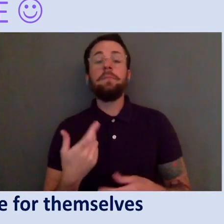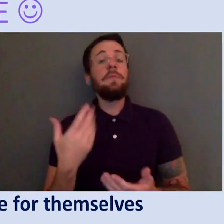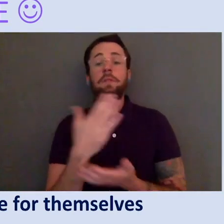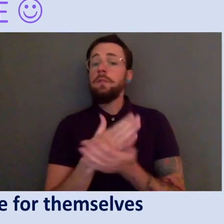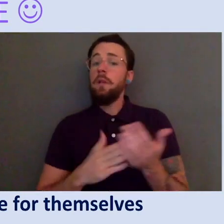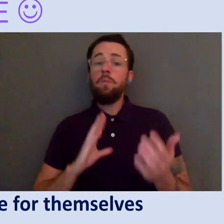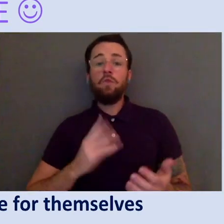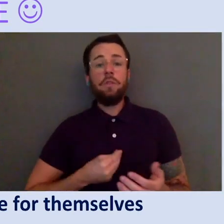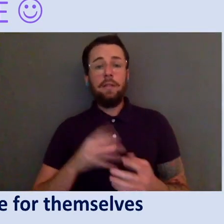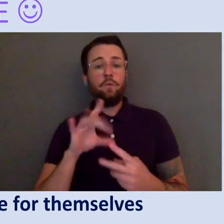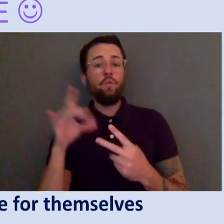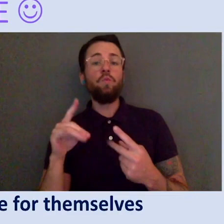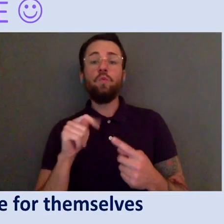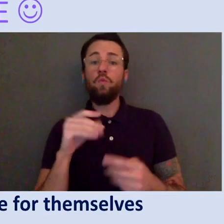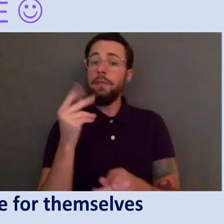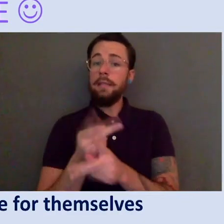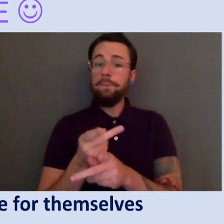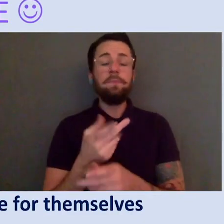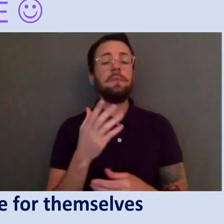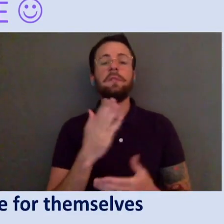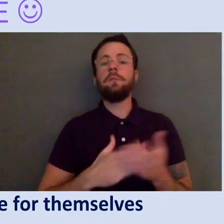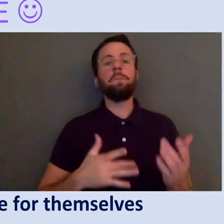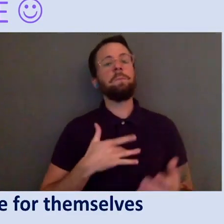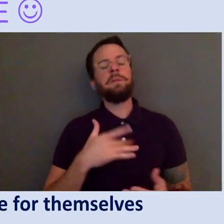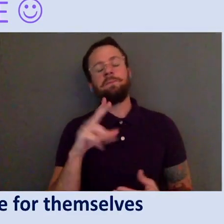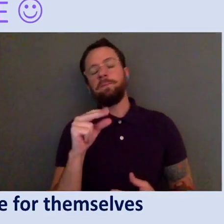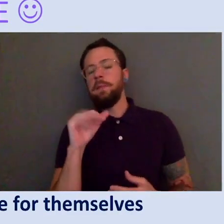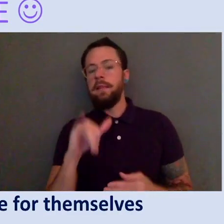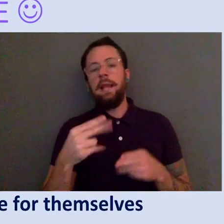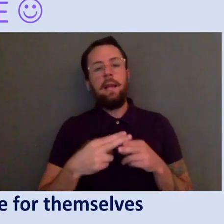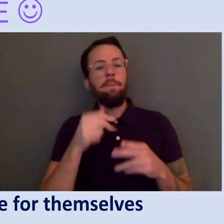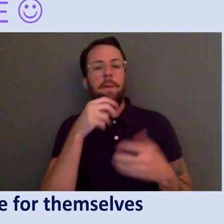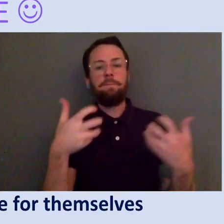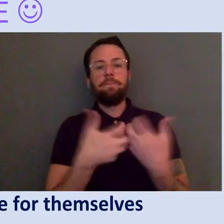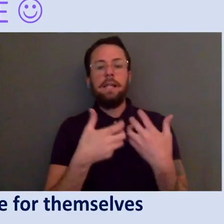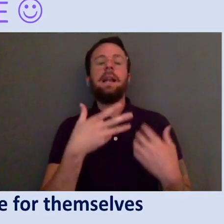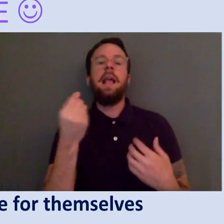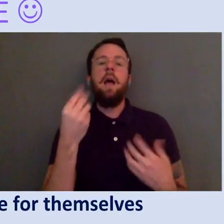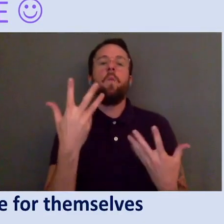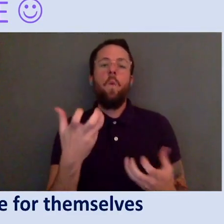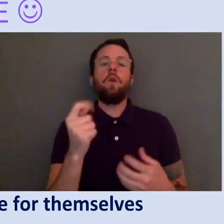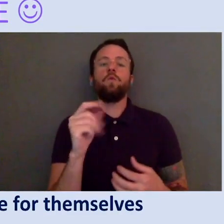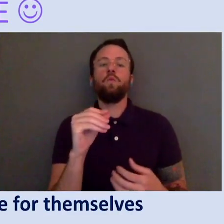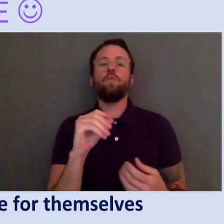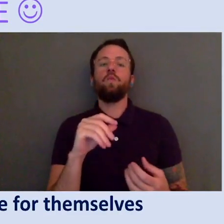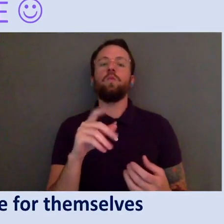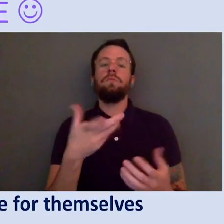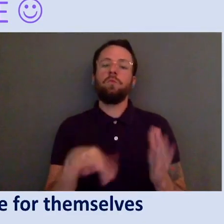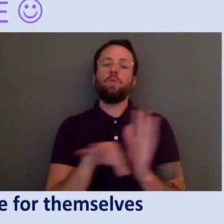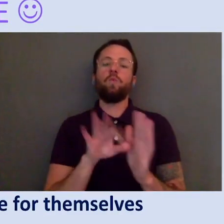In the trans community, we call that name a dead name because it does not match their